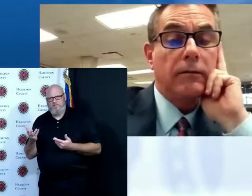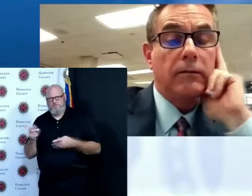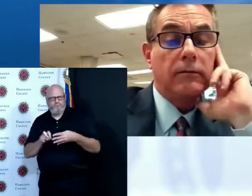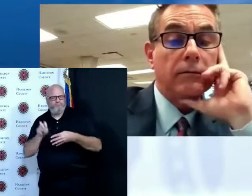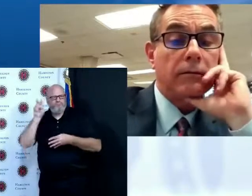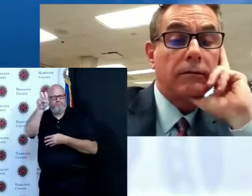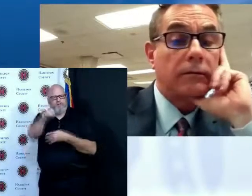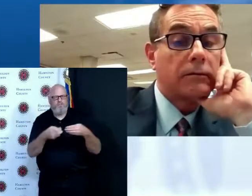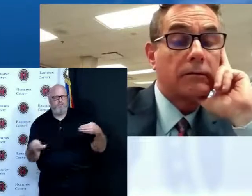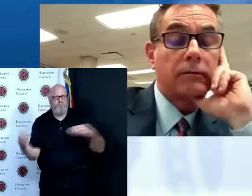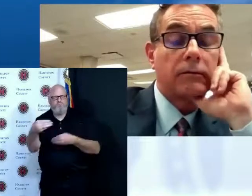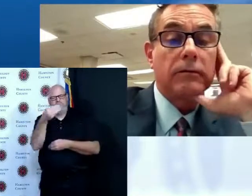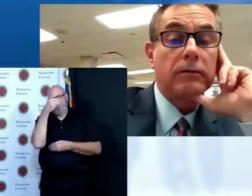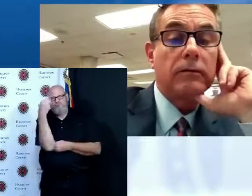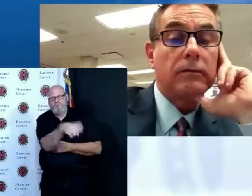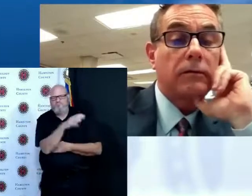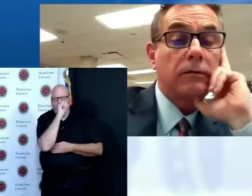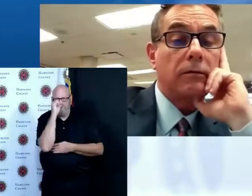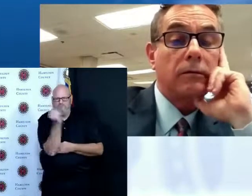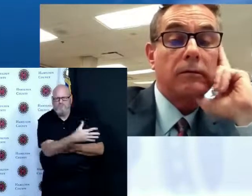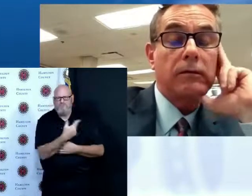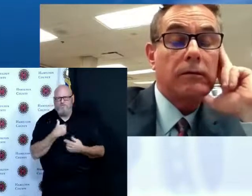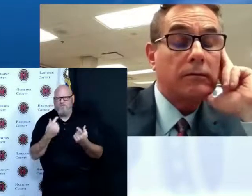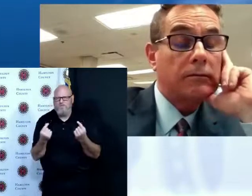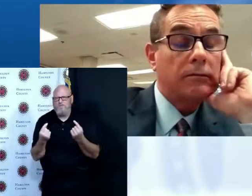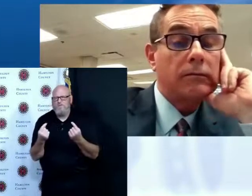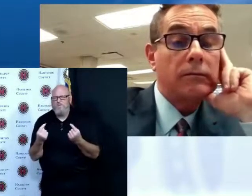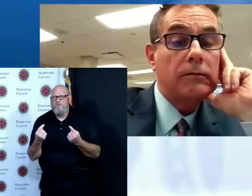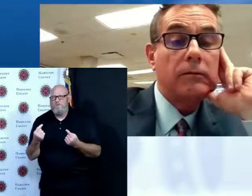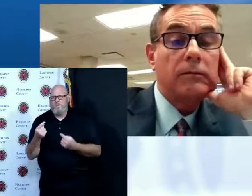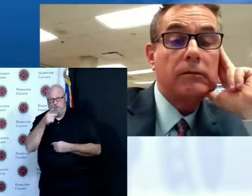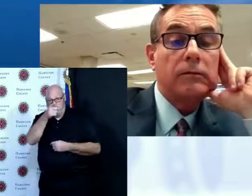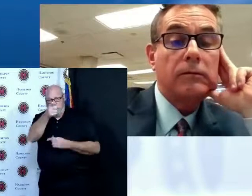again I mean I don't know what the rationale is that's being used by the Governor we are